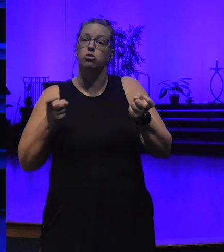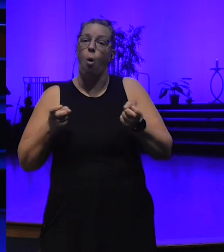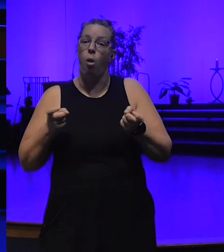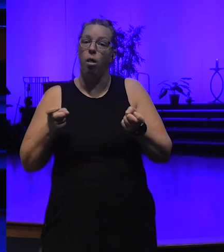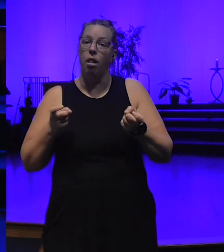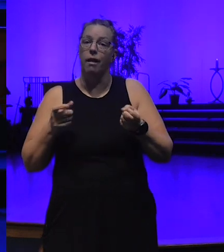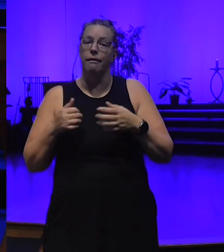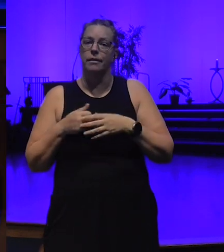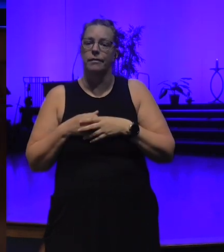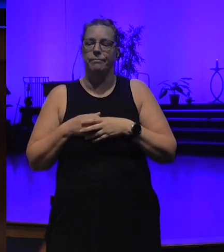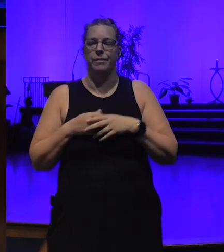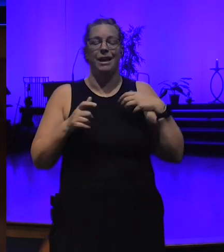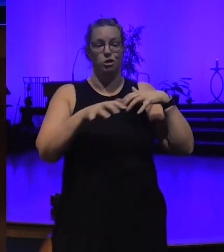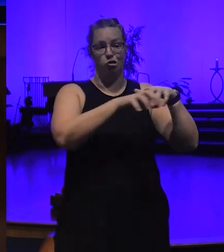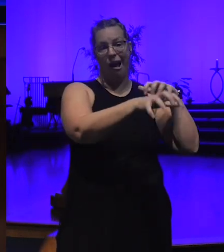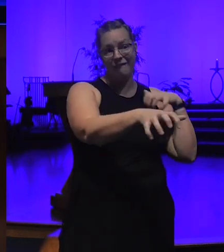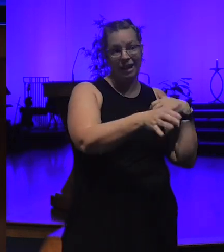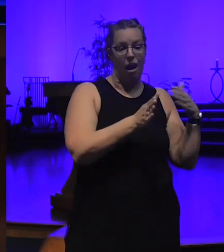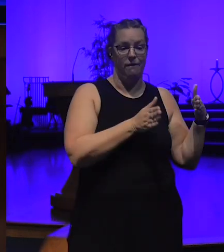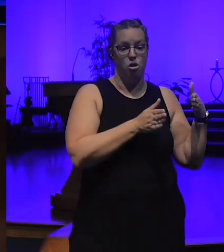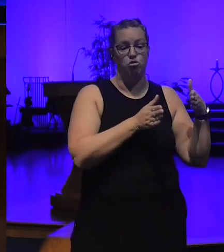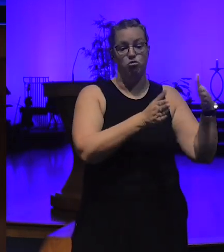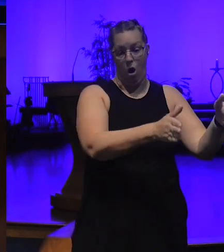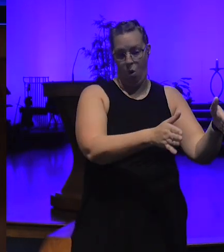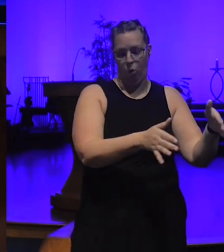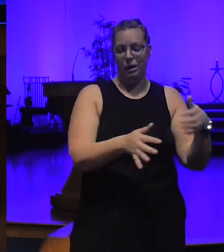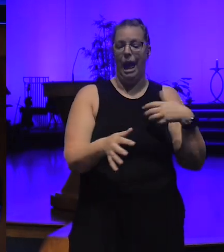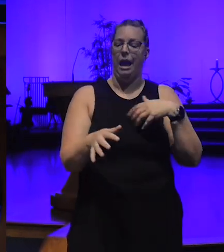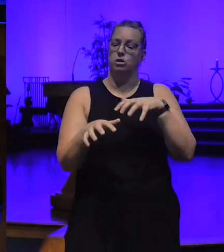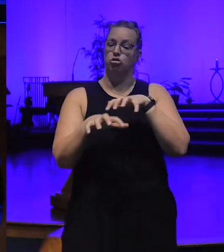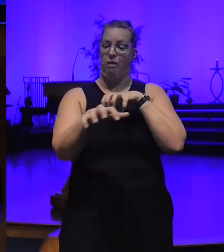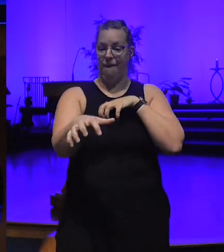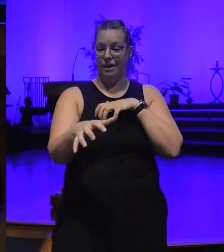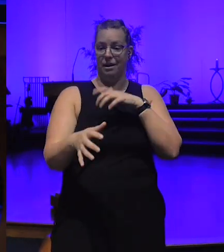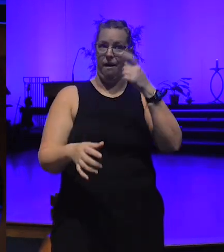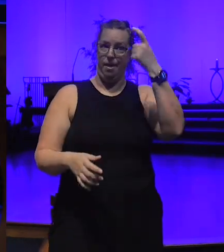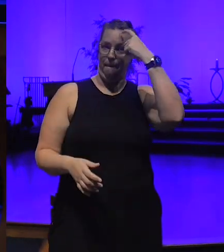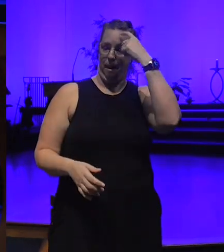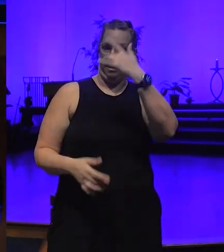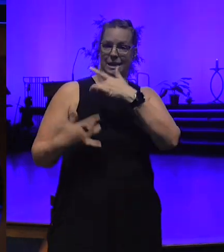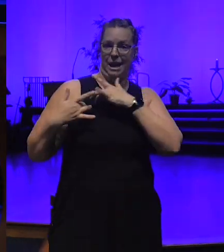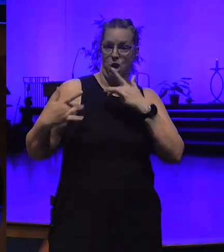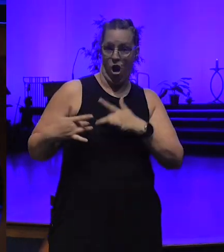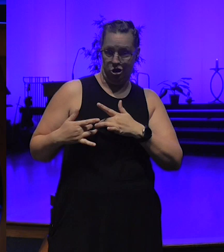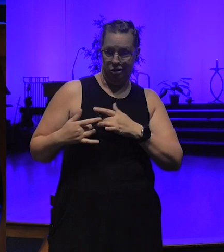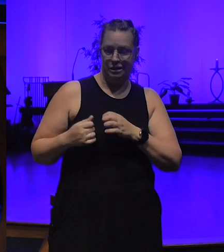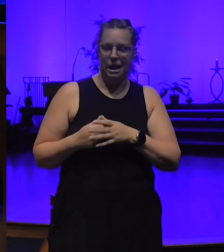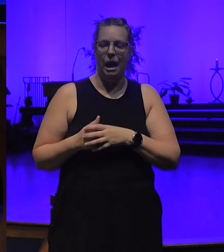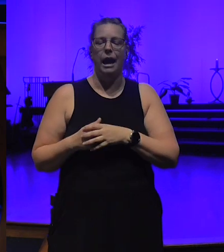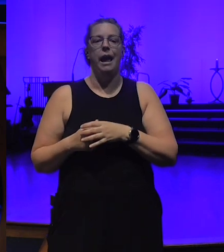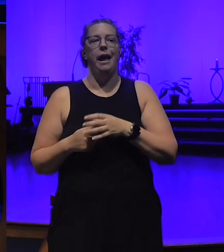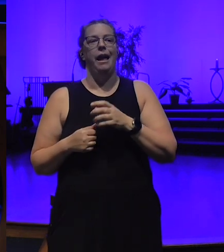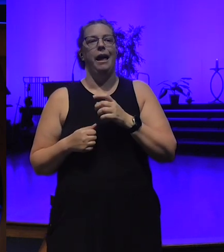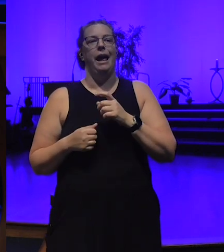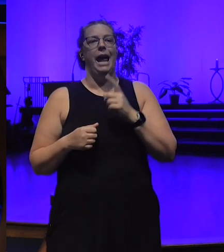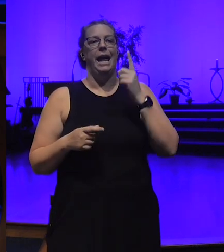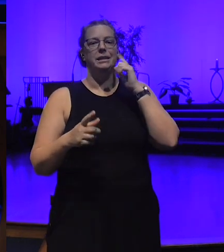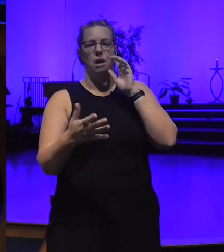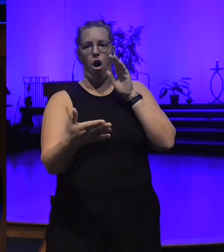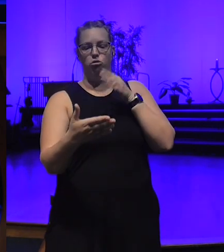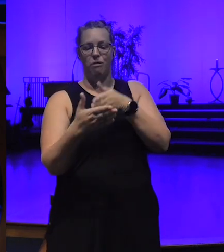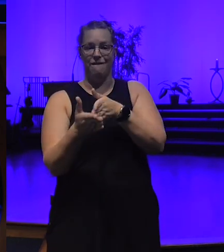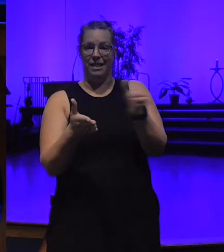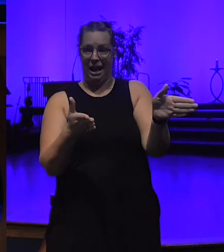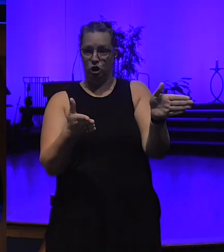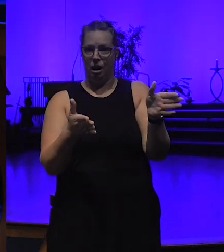the roads and traffic of the mind and heart always to me is a reflection of my illusion of control